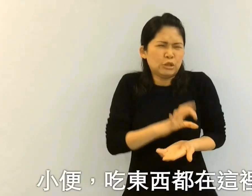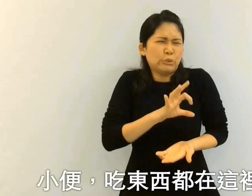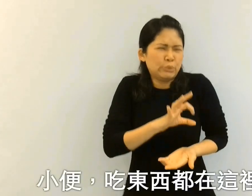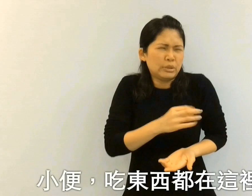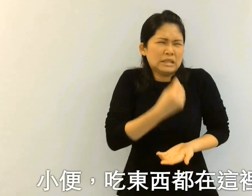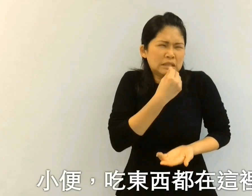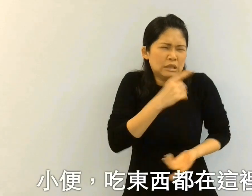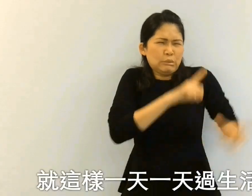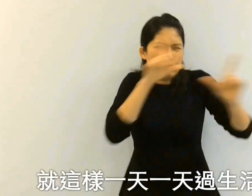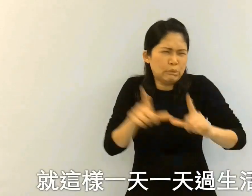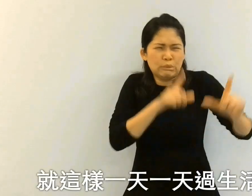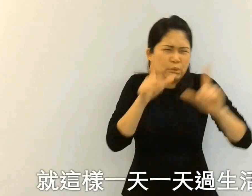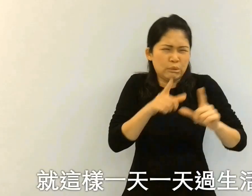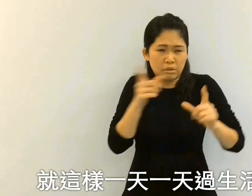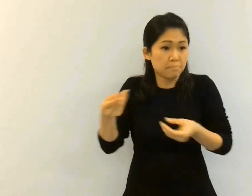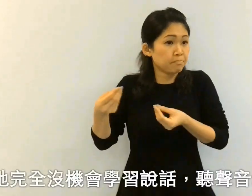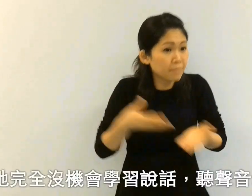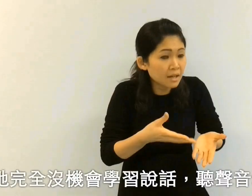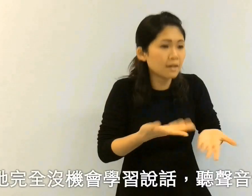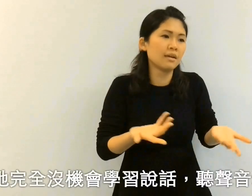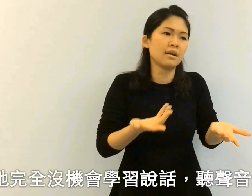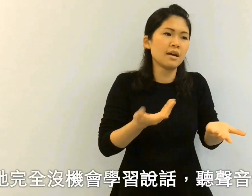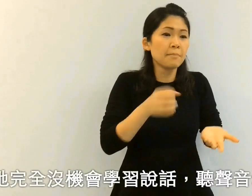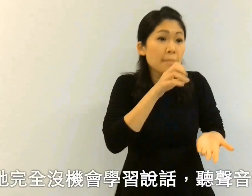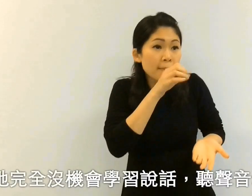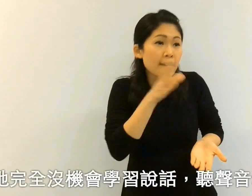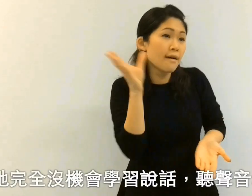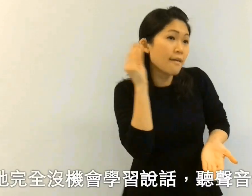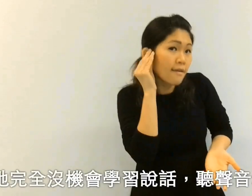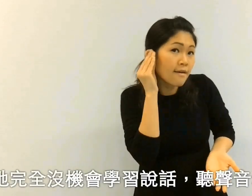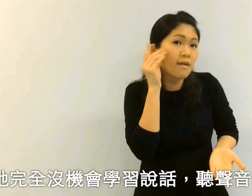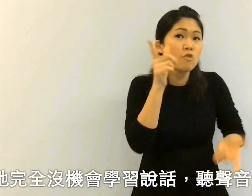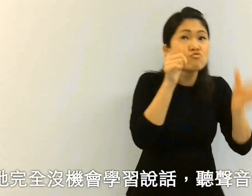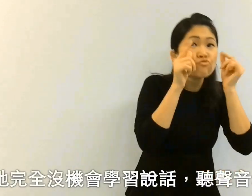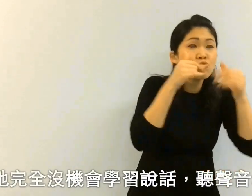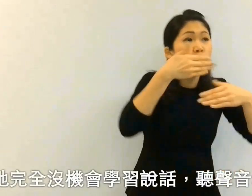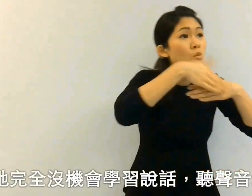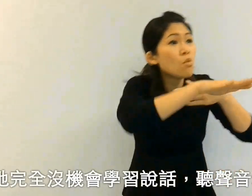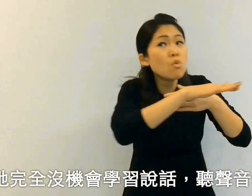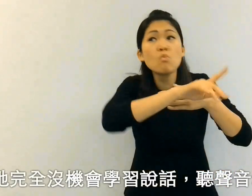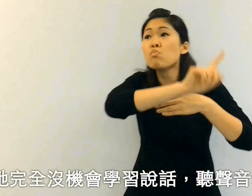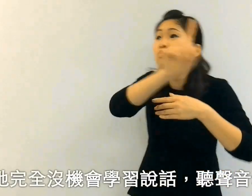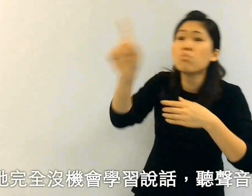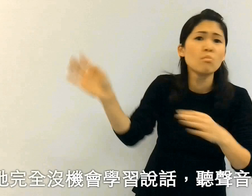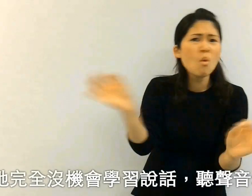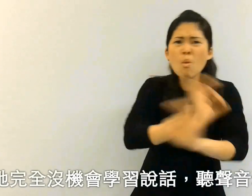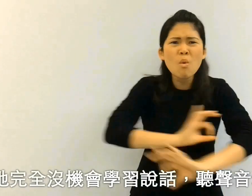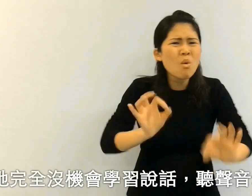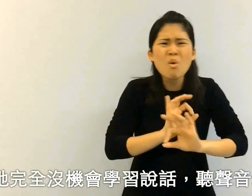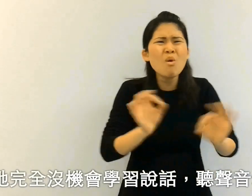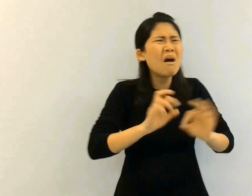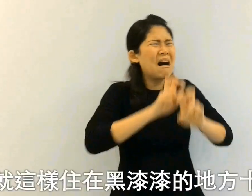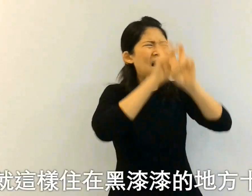where she ate and urinated in, day by day. She did not get any chance to learn any language, hear any sound, and learn.